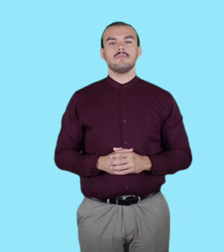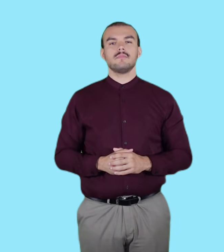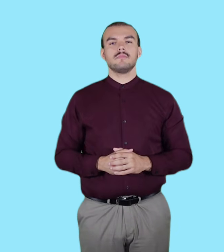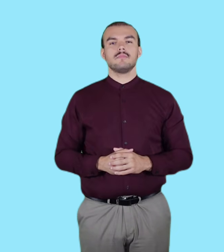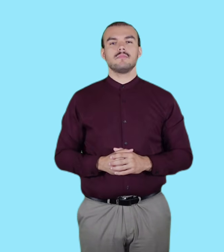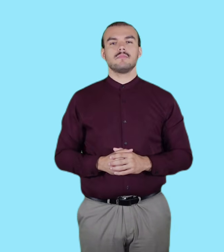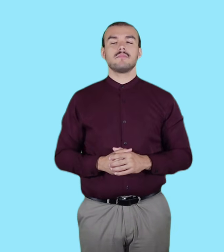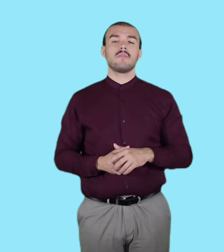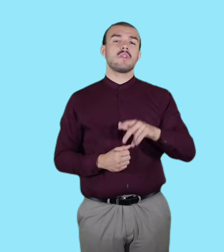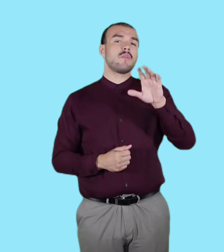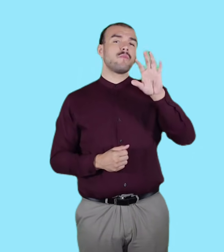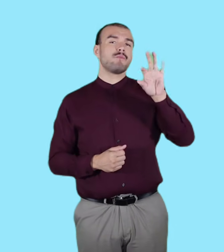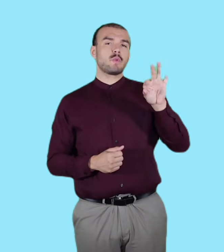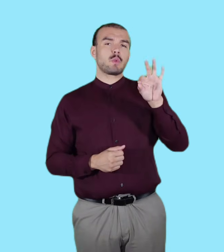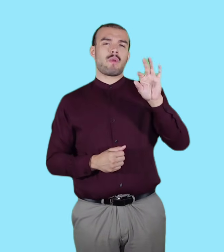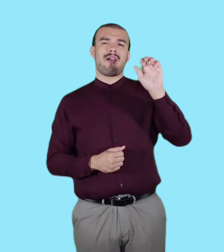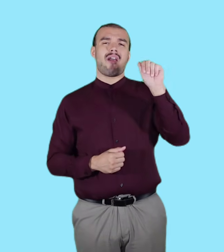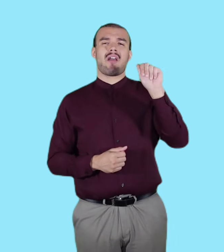Frequently asked questions.